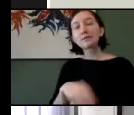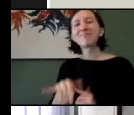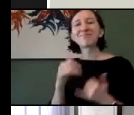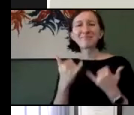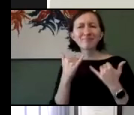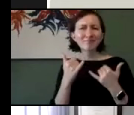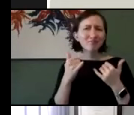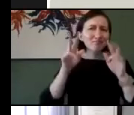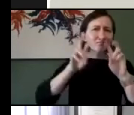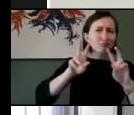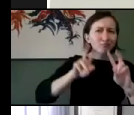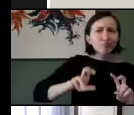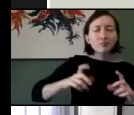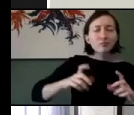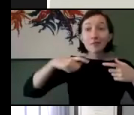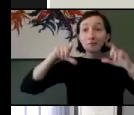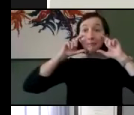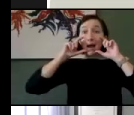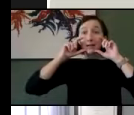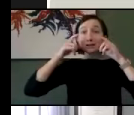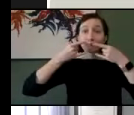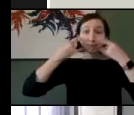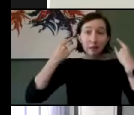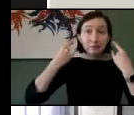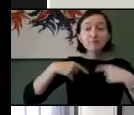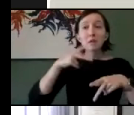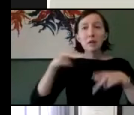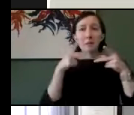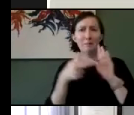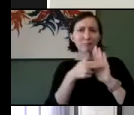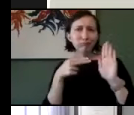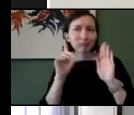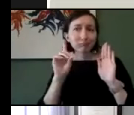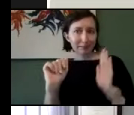and folks with disabilities. There's a lot to think about here.